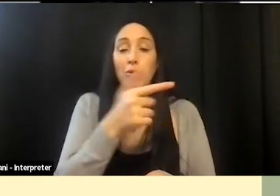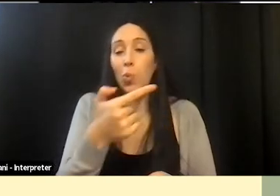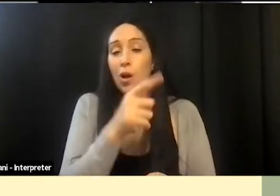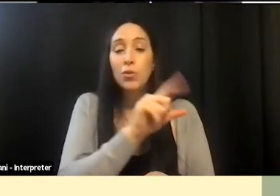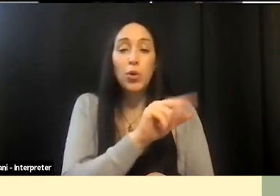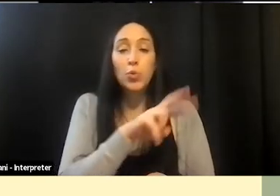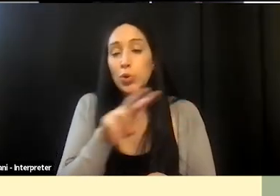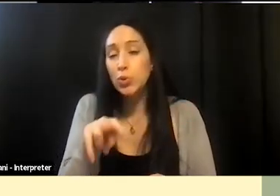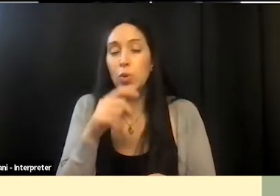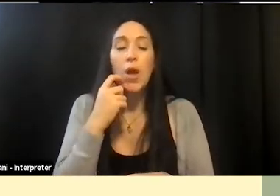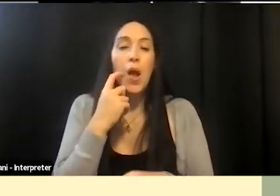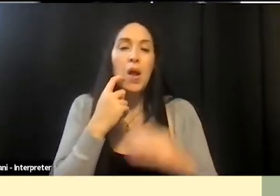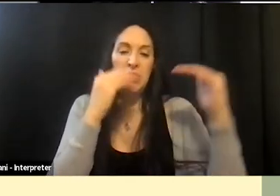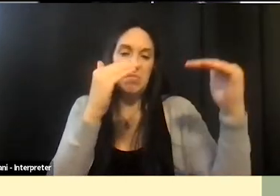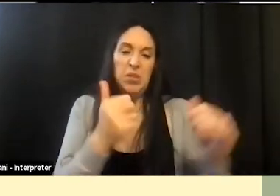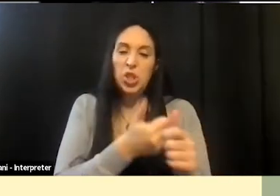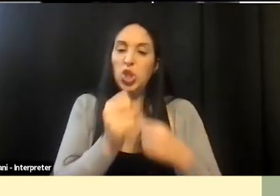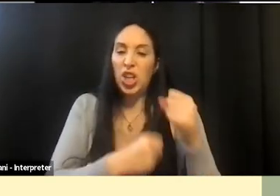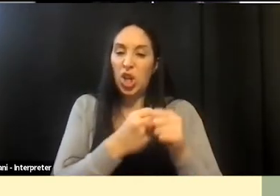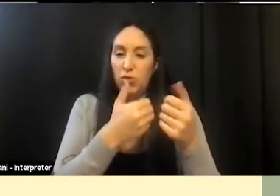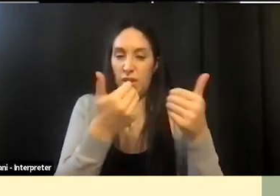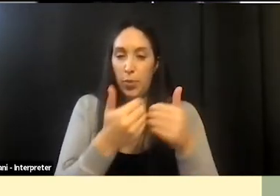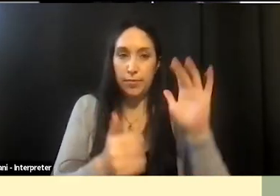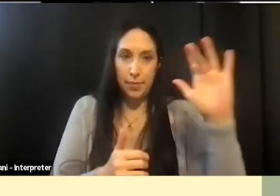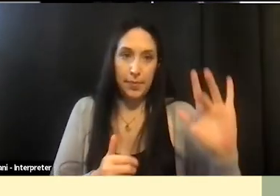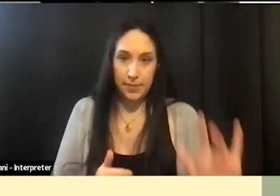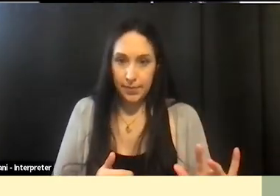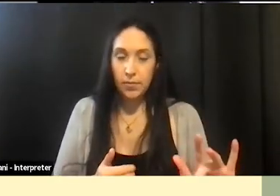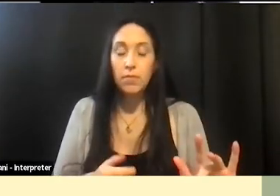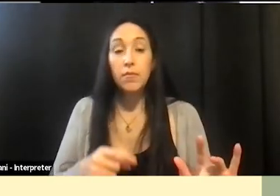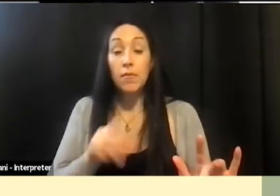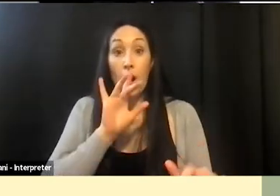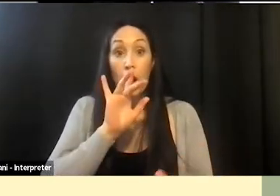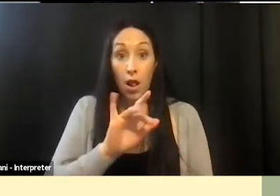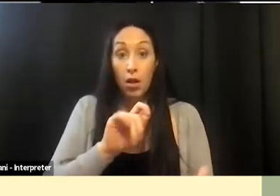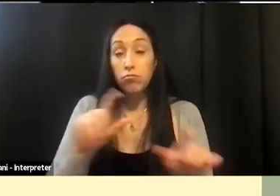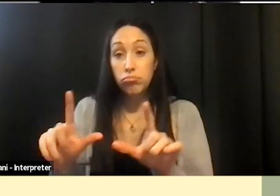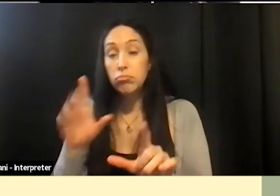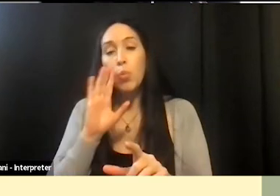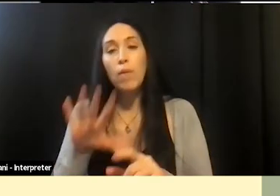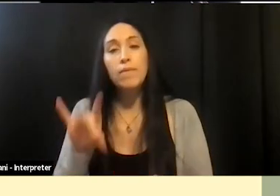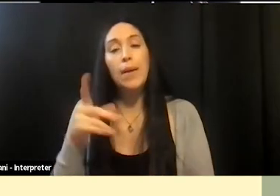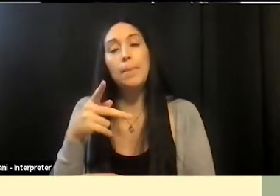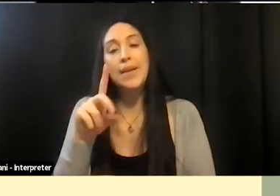What you'll find right now are accessible PDFs of the slides, the presentations themselves.